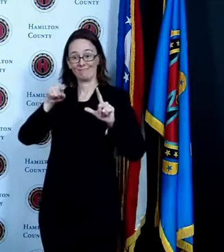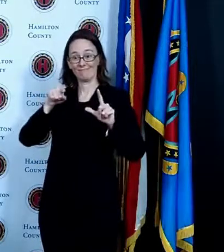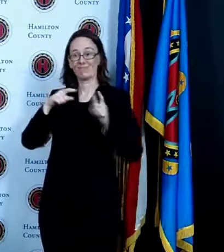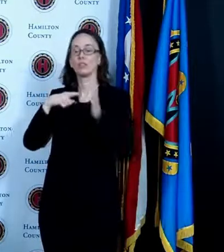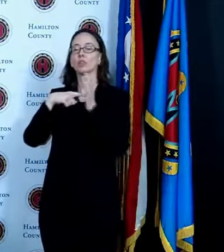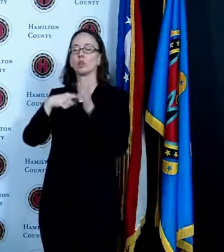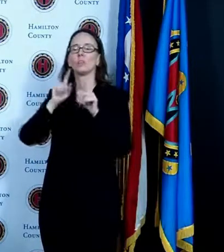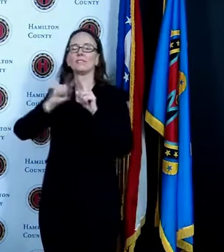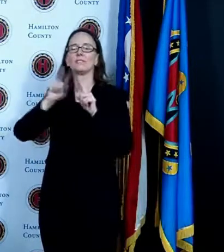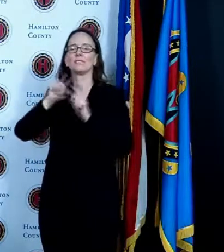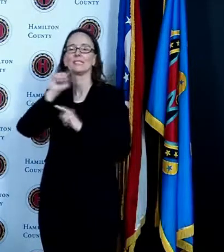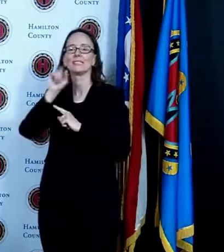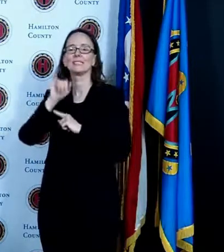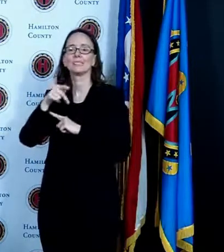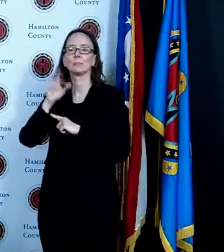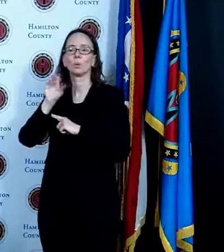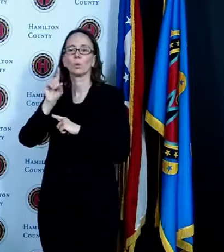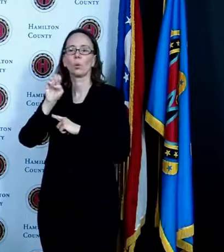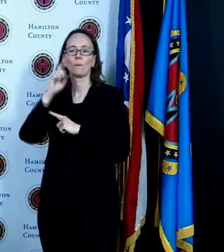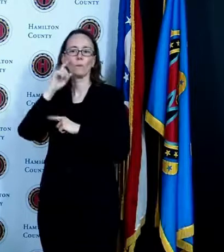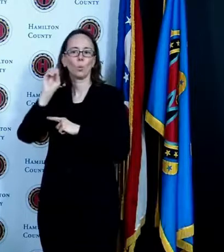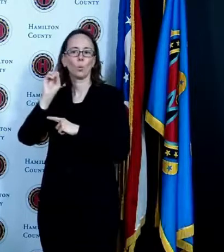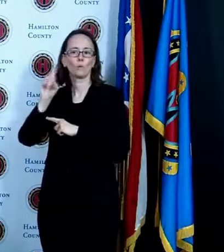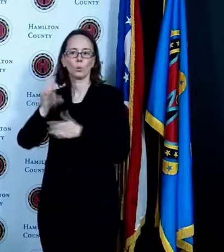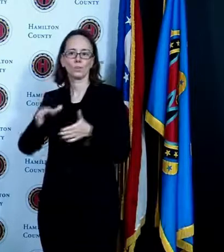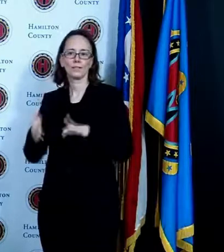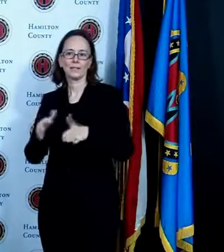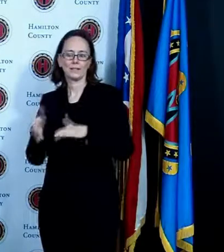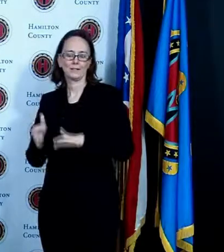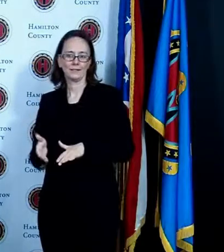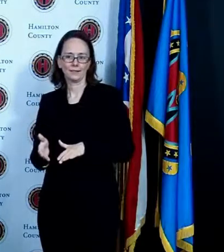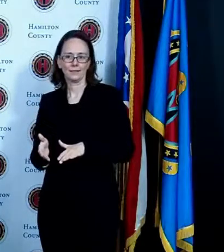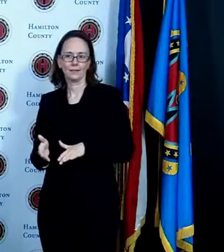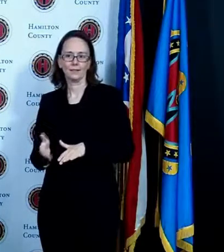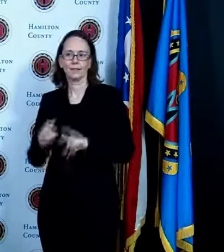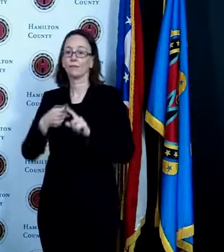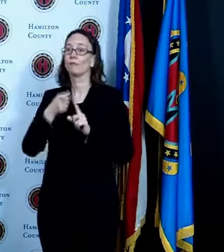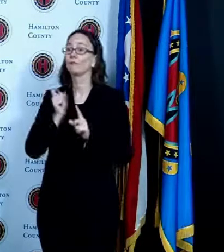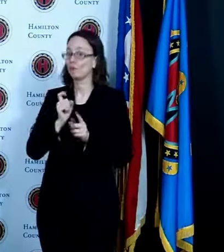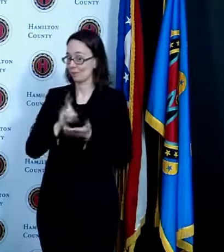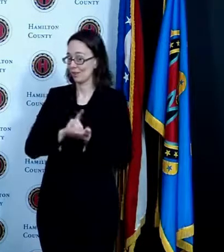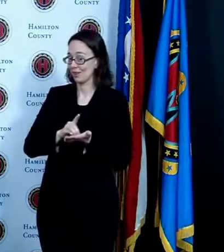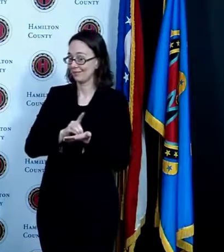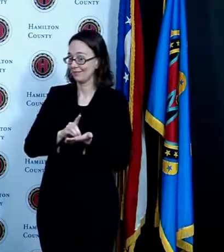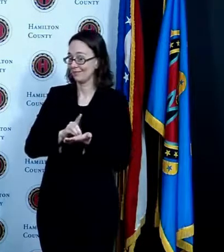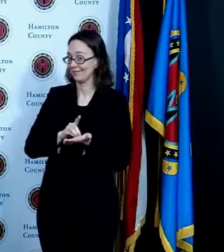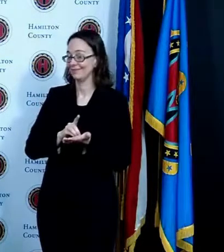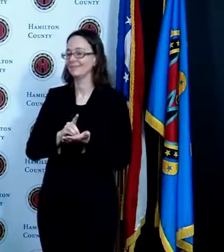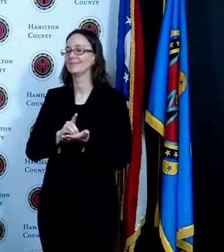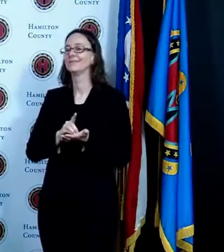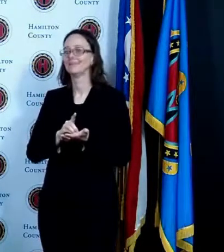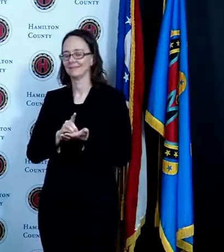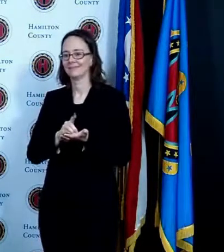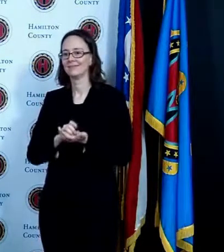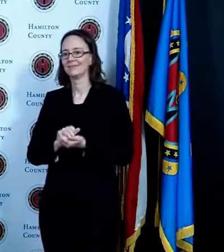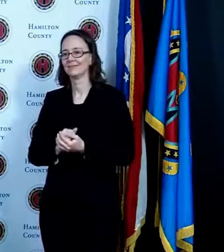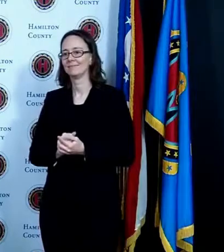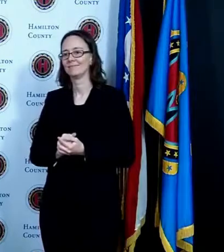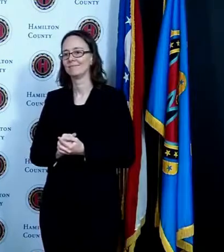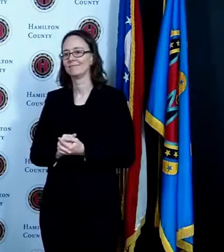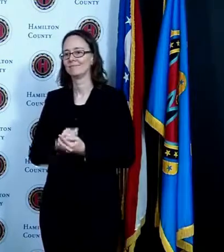overdose deaths in our community so I think what this map says is that this